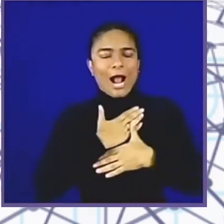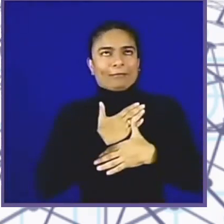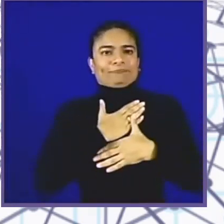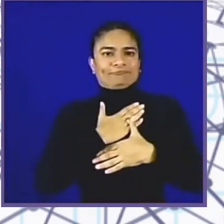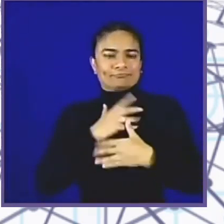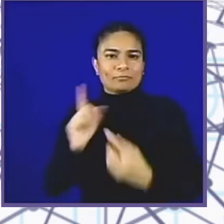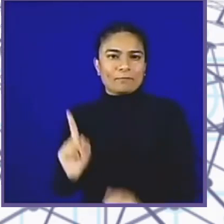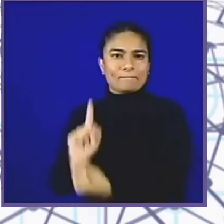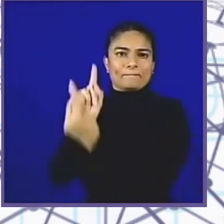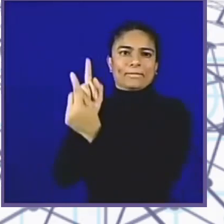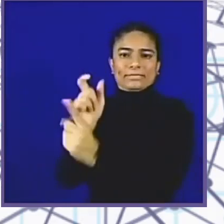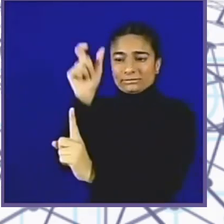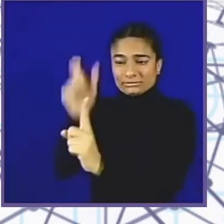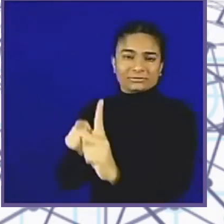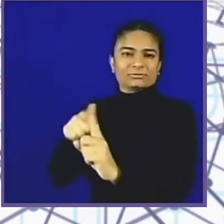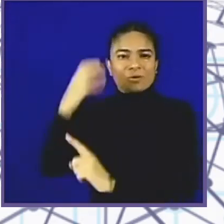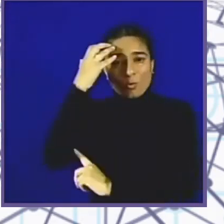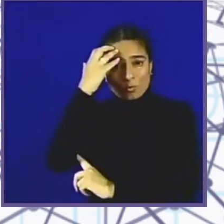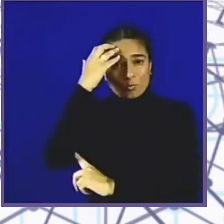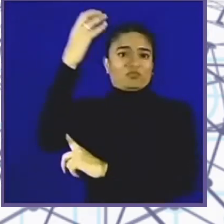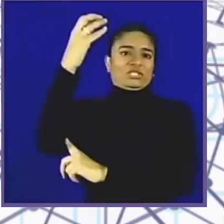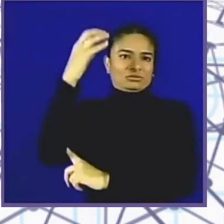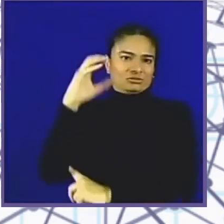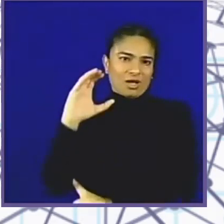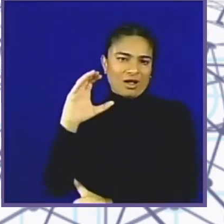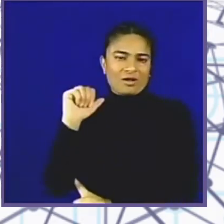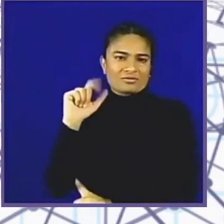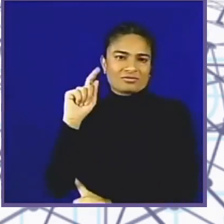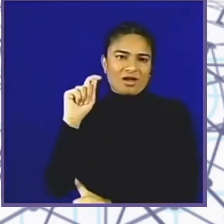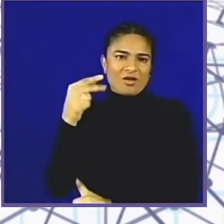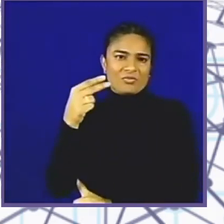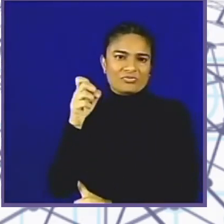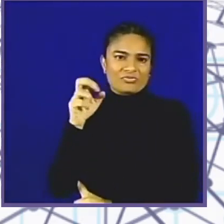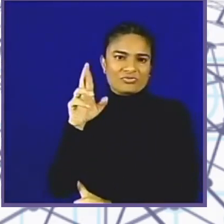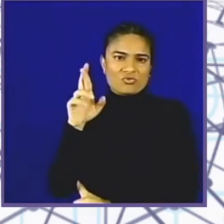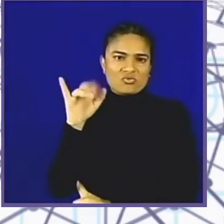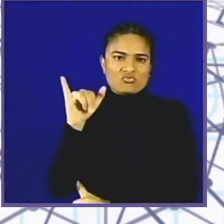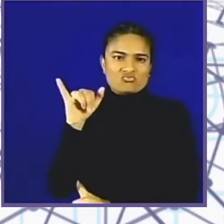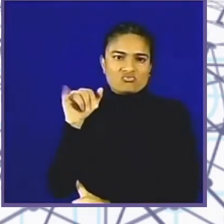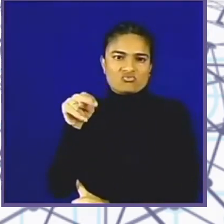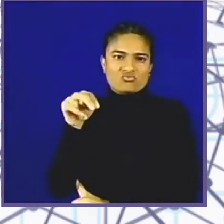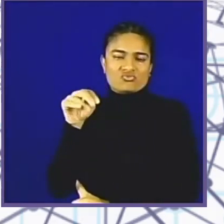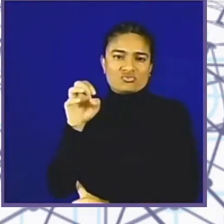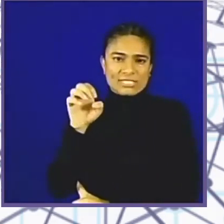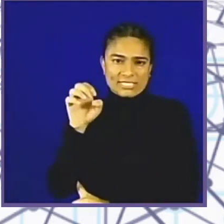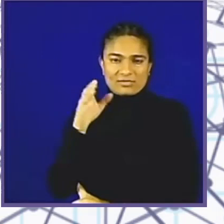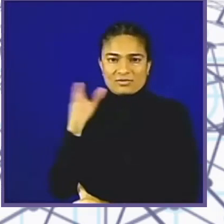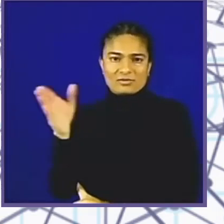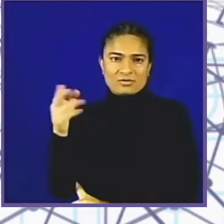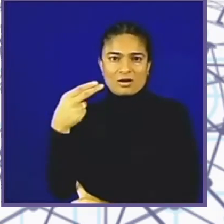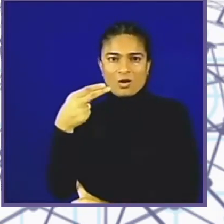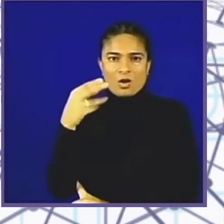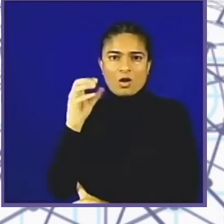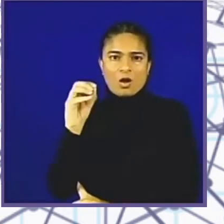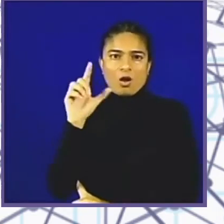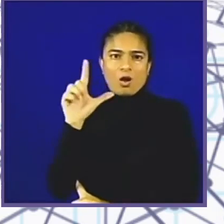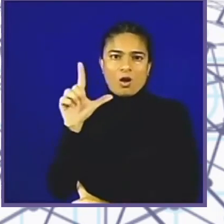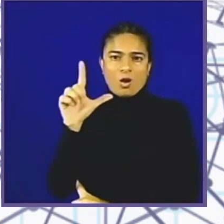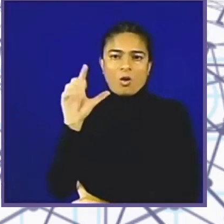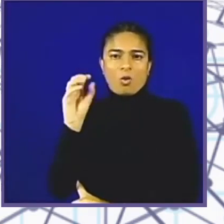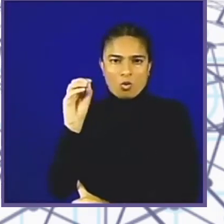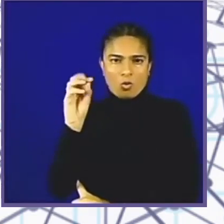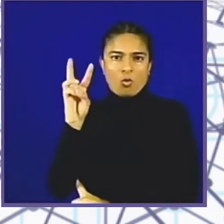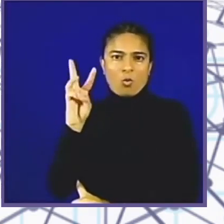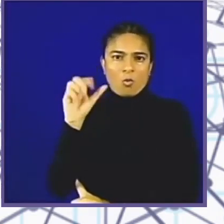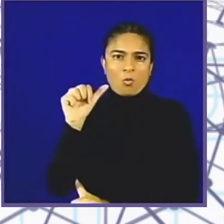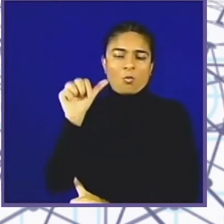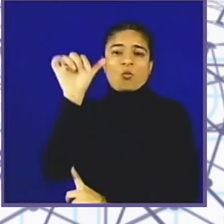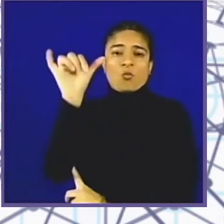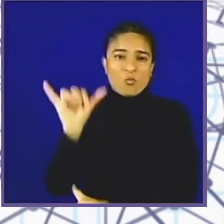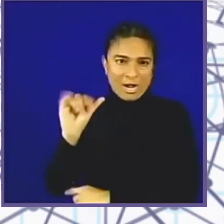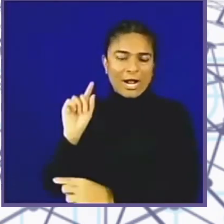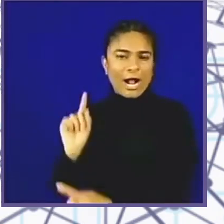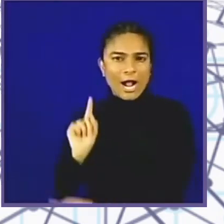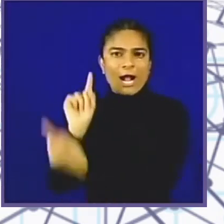four and a half years ago, we envisioned innovates now and innovates. Now is Africa's fast assistive